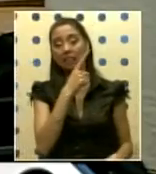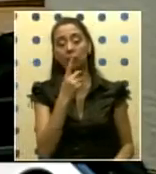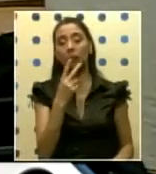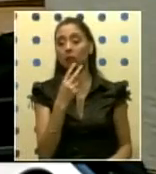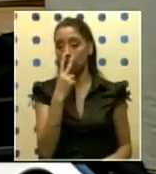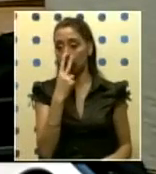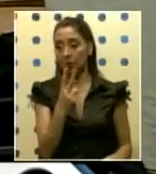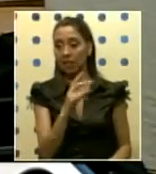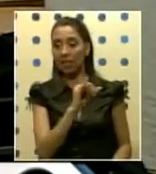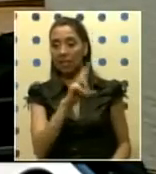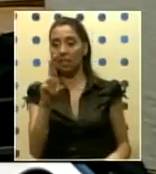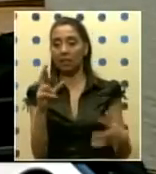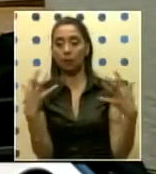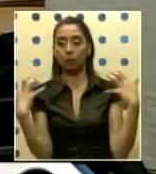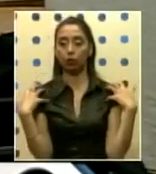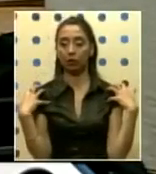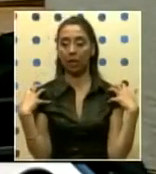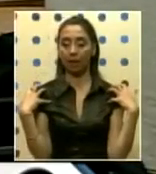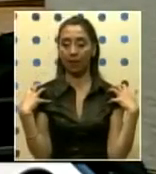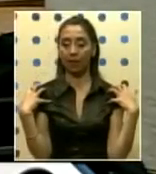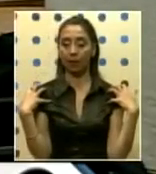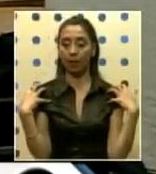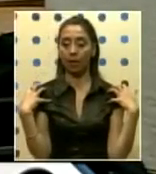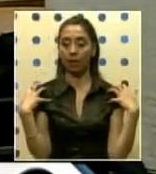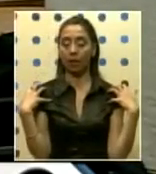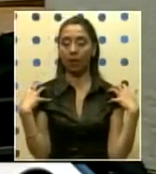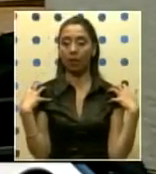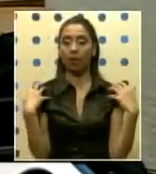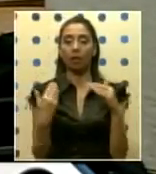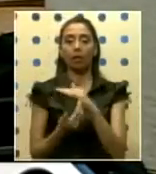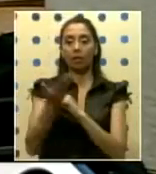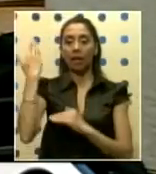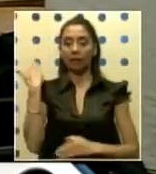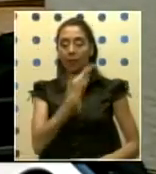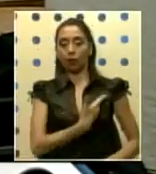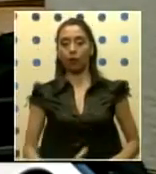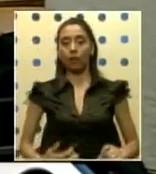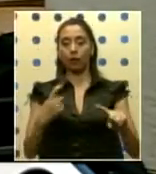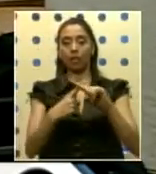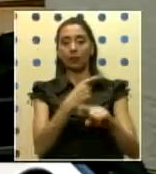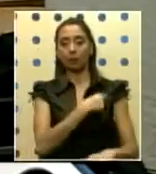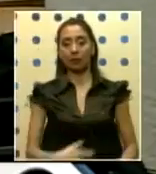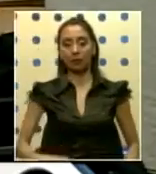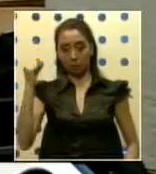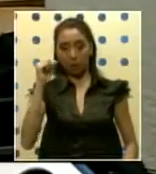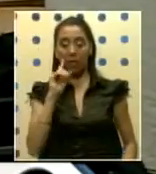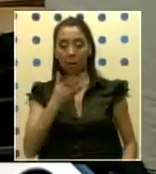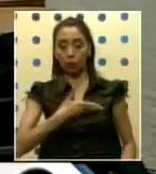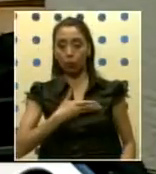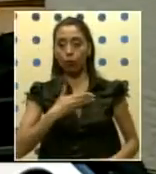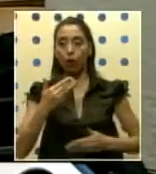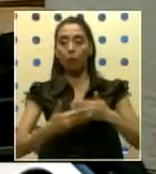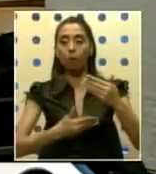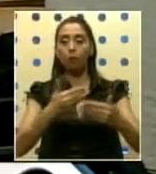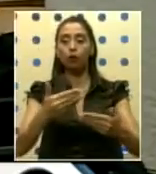which is the irresponsibility of the previous government of ex President Piñera in the process of updating